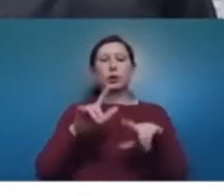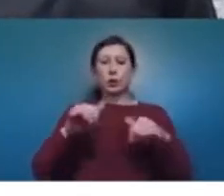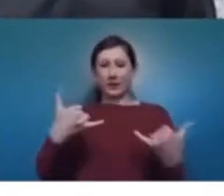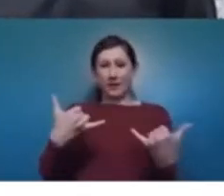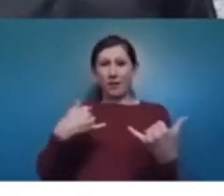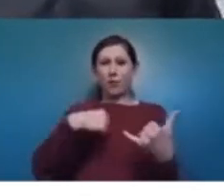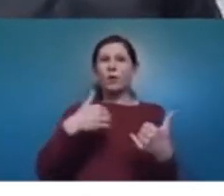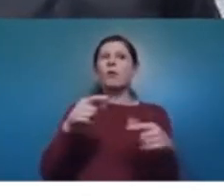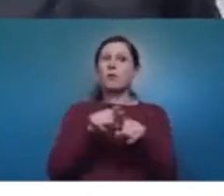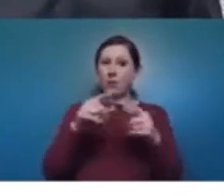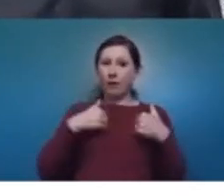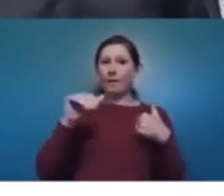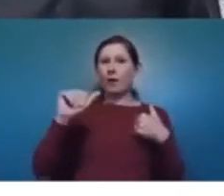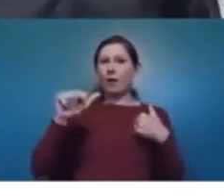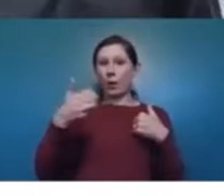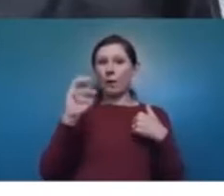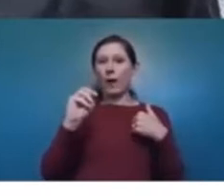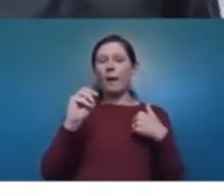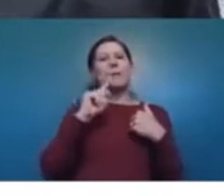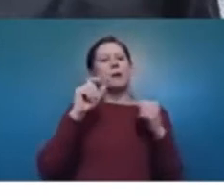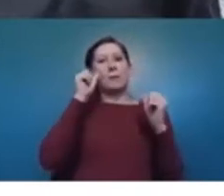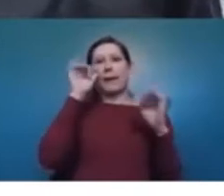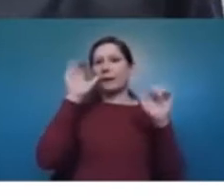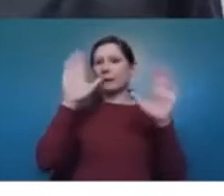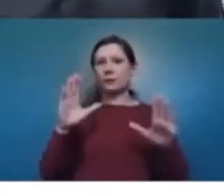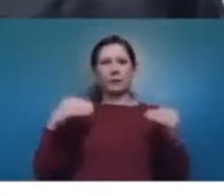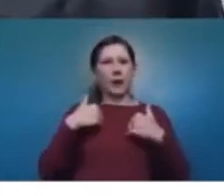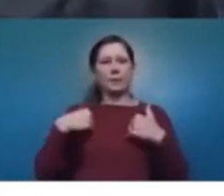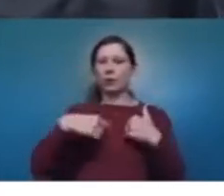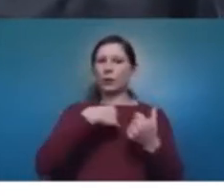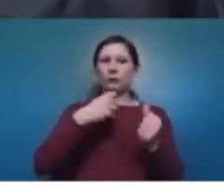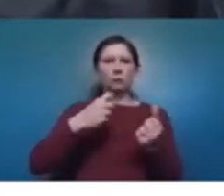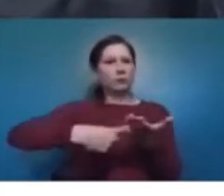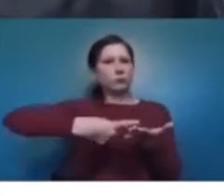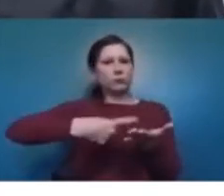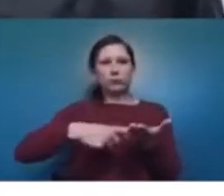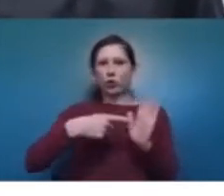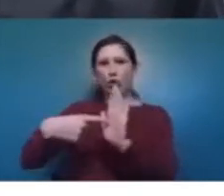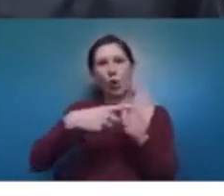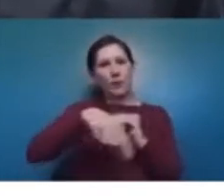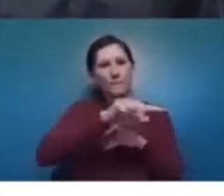aquarium and all the amazing animals that reside here to talk about. And in addition. we had our amazing and dedicated